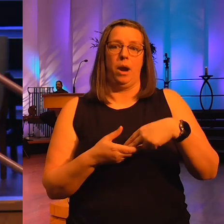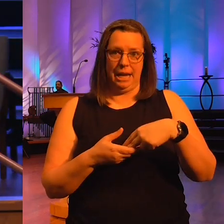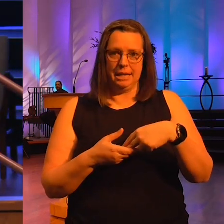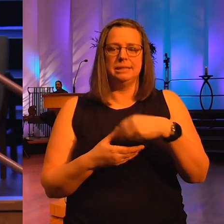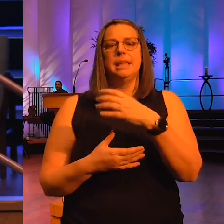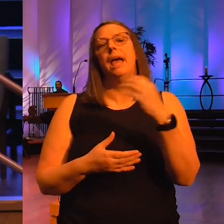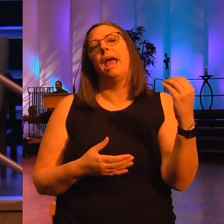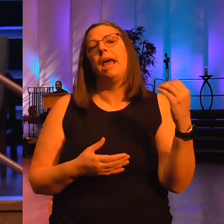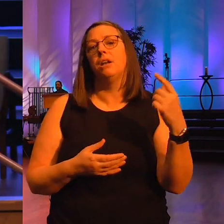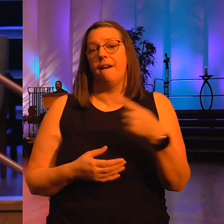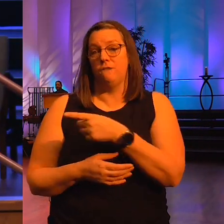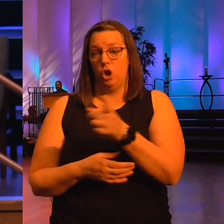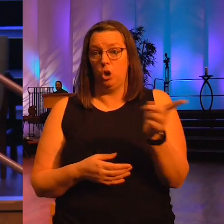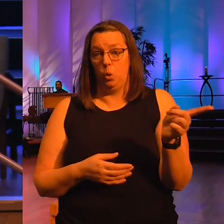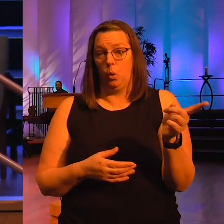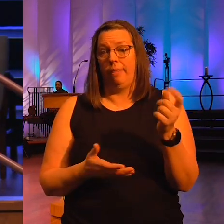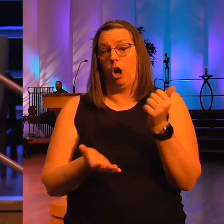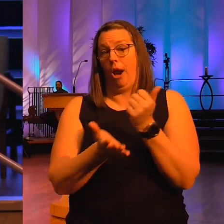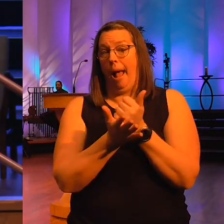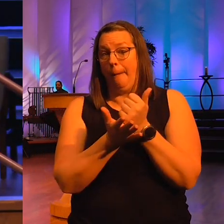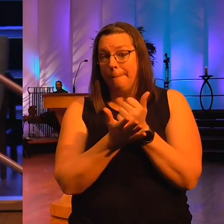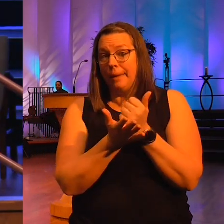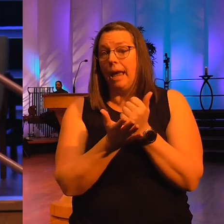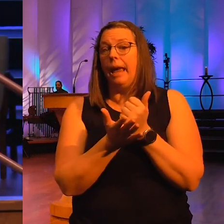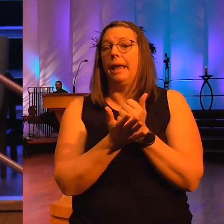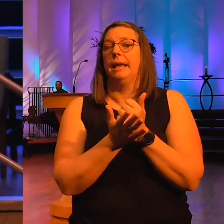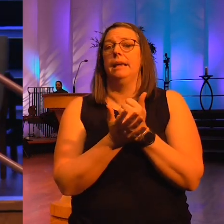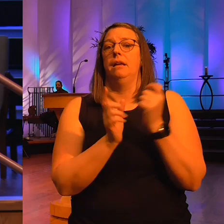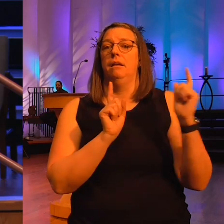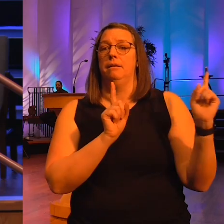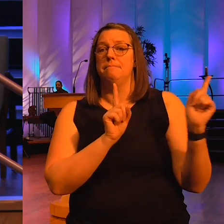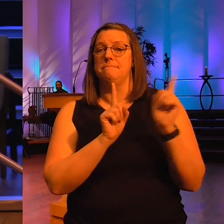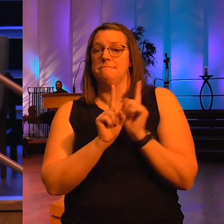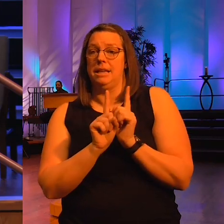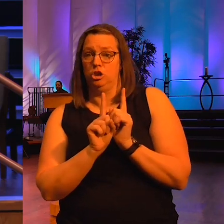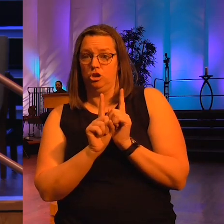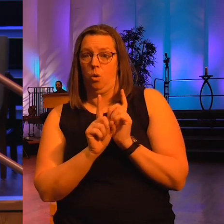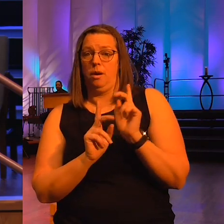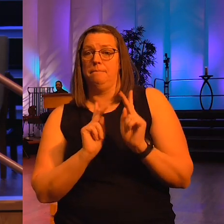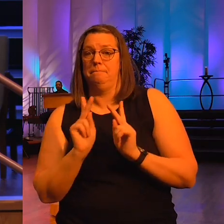are helping loved ones and people you care about through the aging process there'll be time to ask